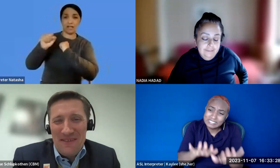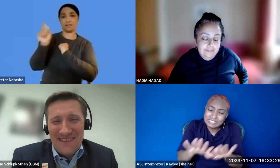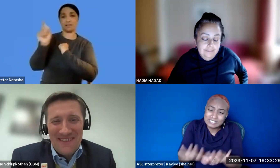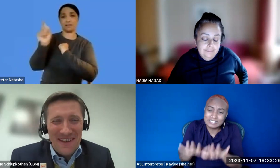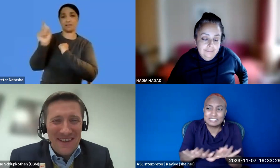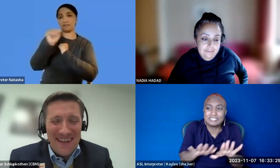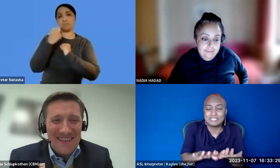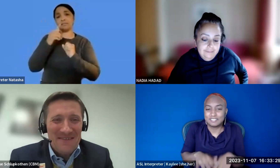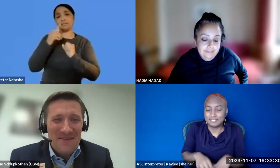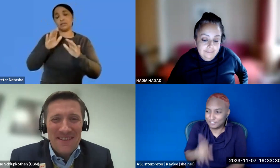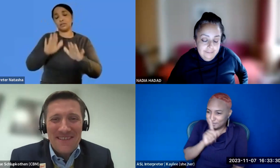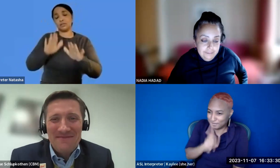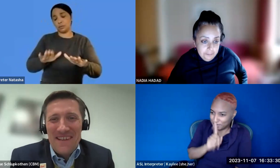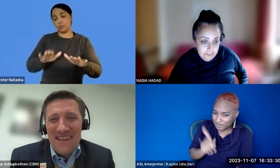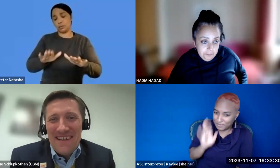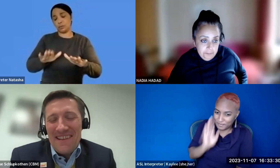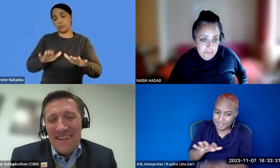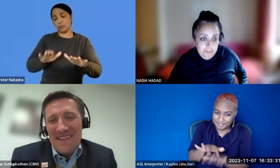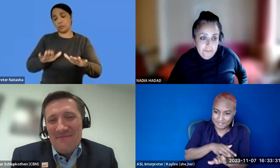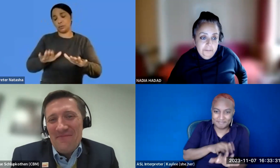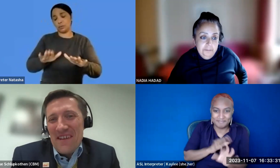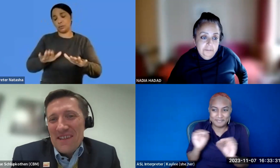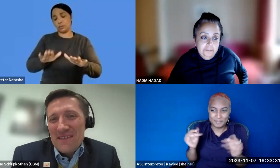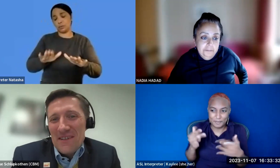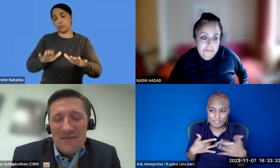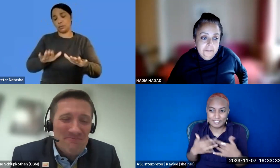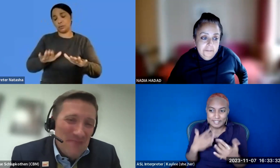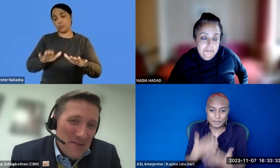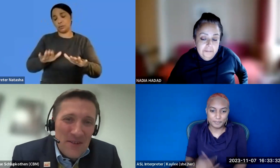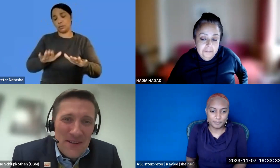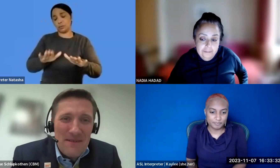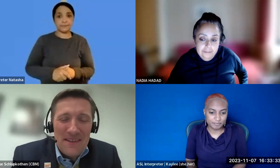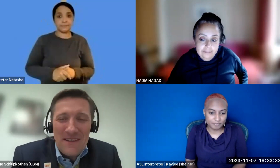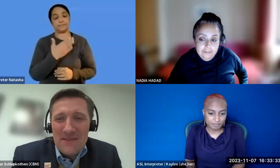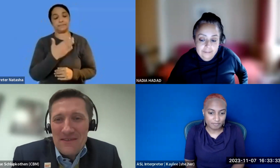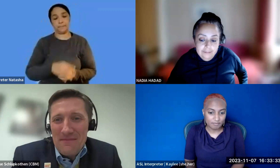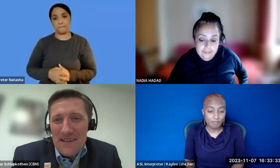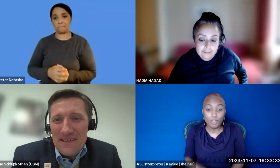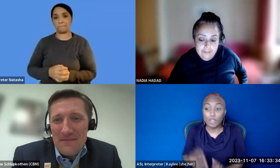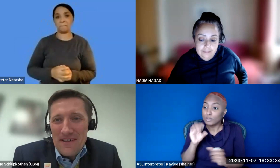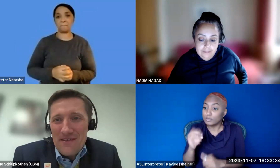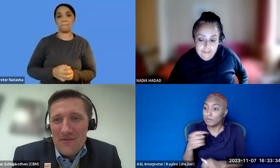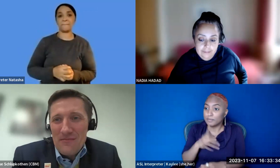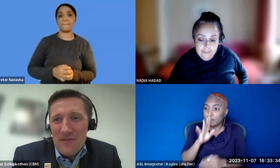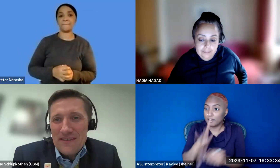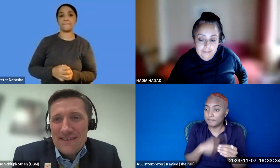Sure, no worries. I was talking about the inclusive participation toolbox.